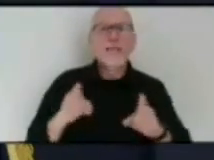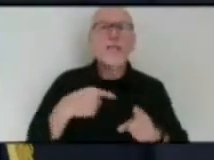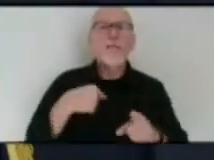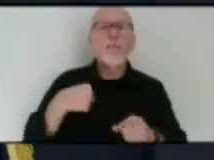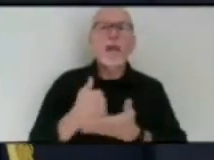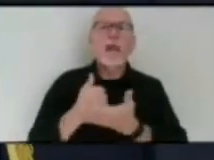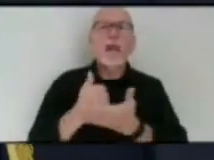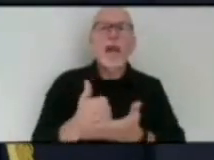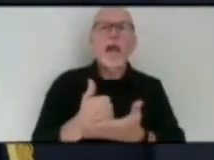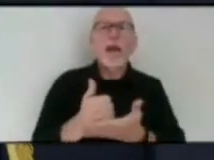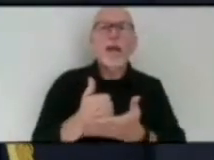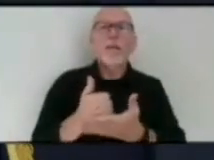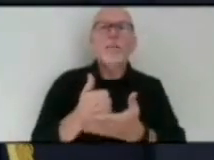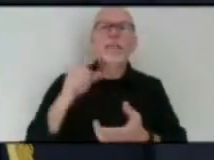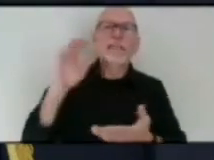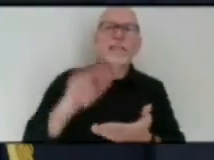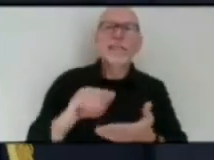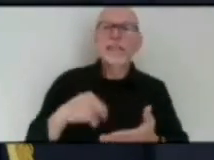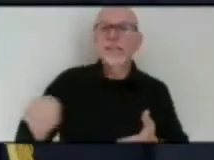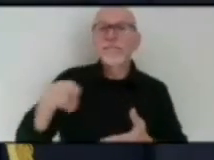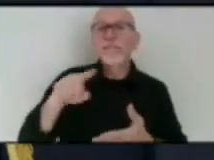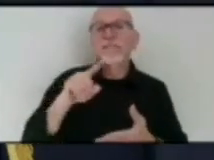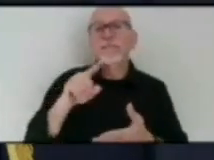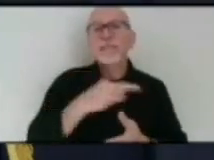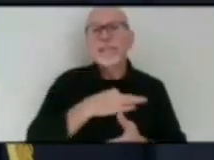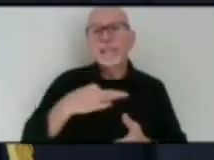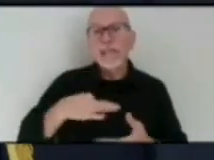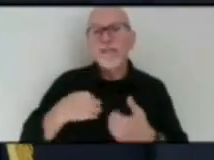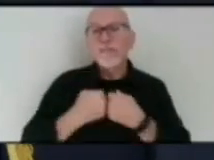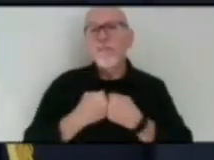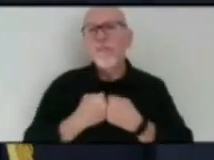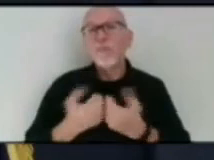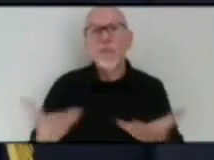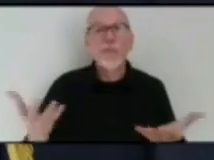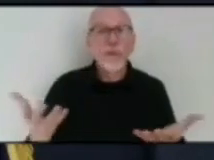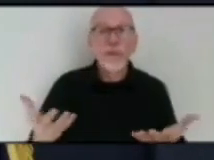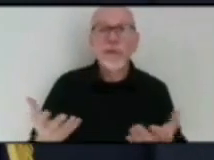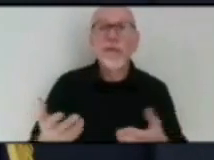a very fatigue staff. This staff has been deployed. It's been deployed like